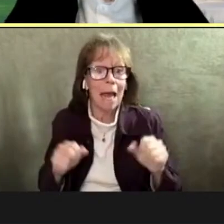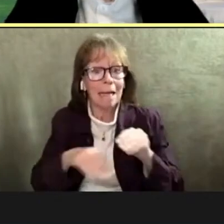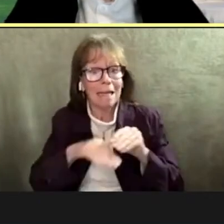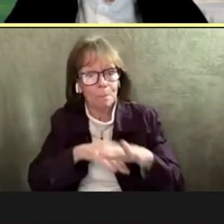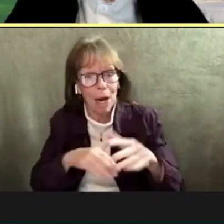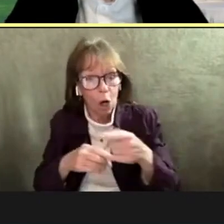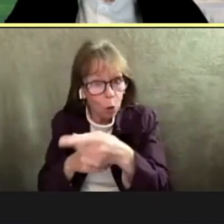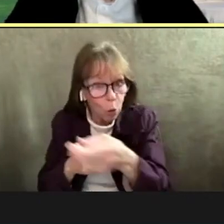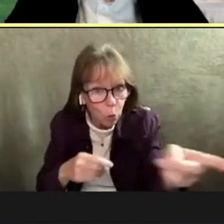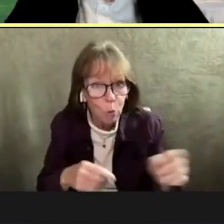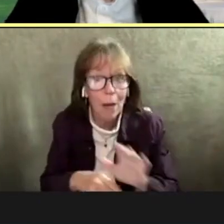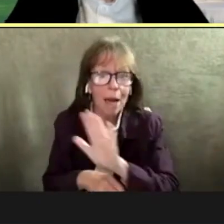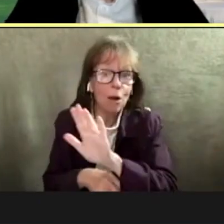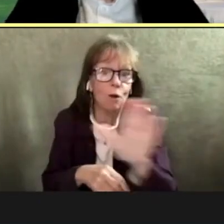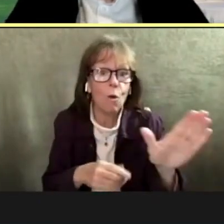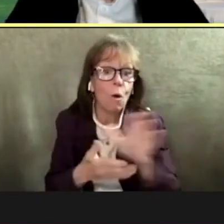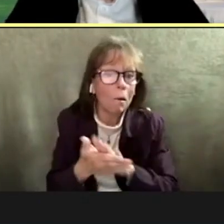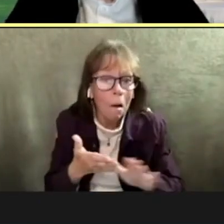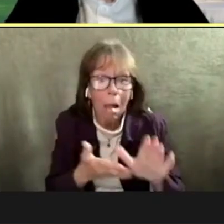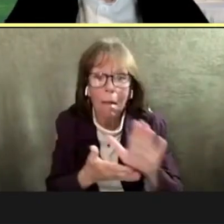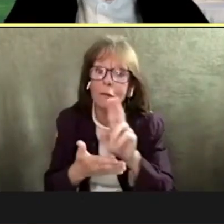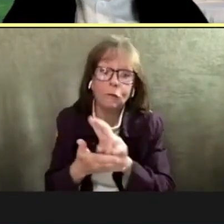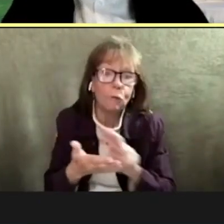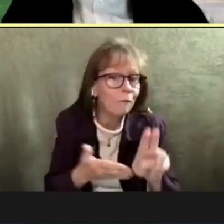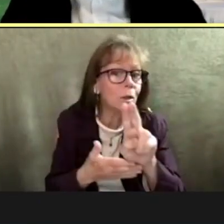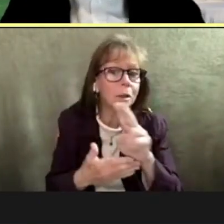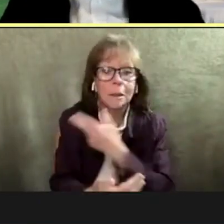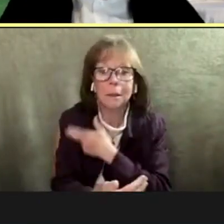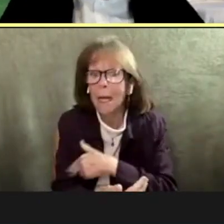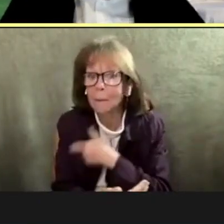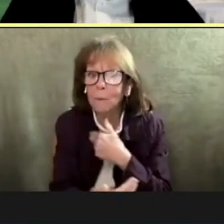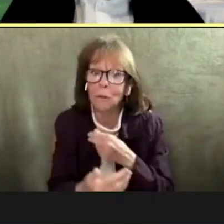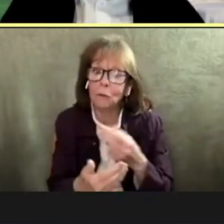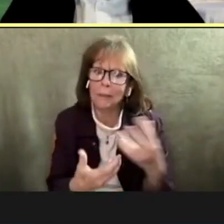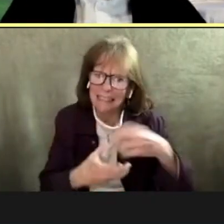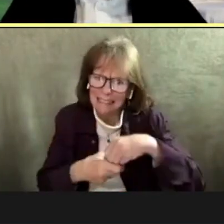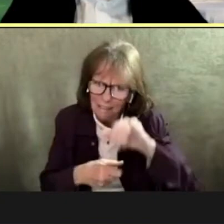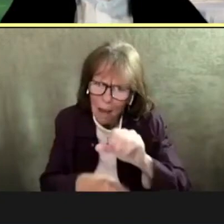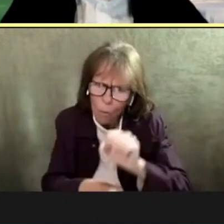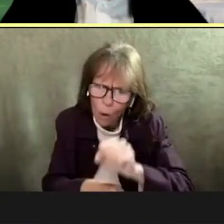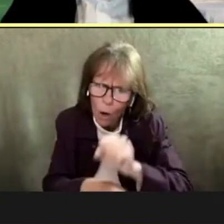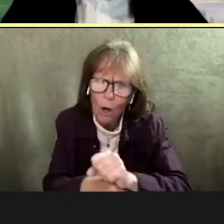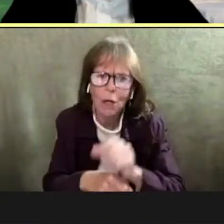institutions to engage in the work and to bring justice to the disabled community.